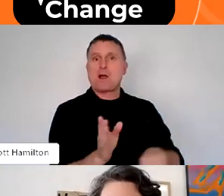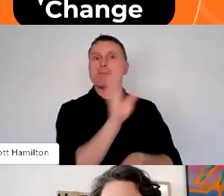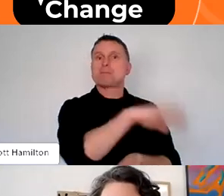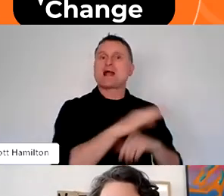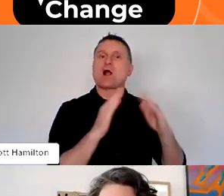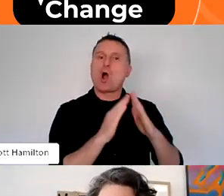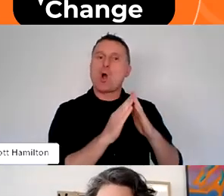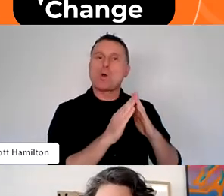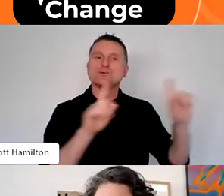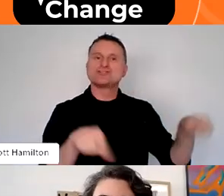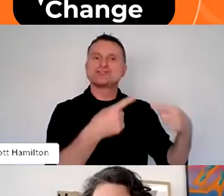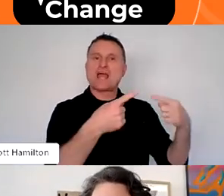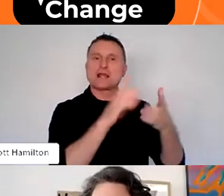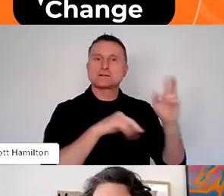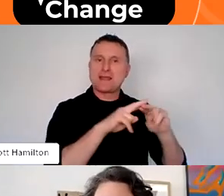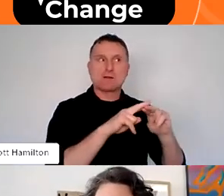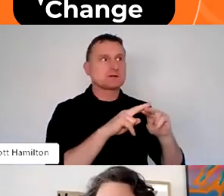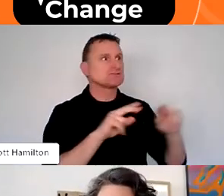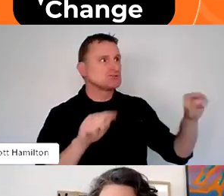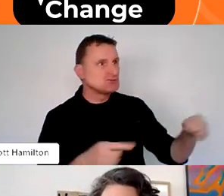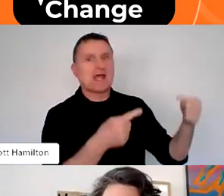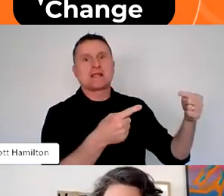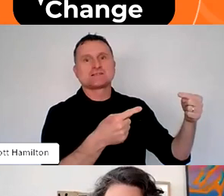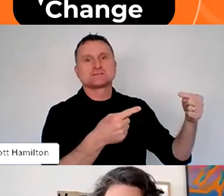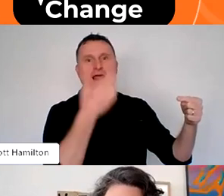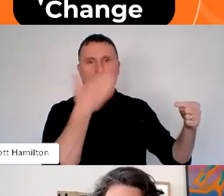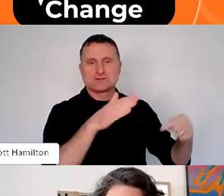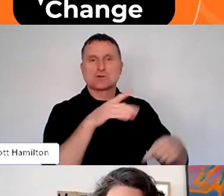attitudes that they hear at home because they've been able to witness